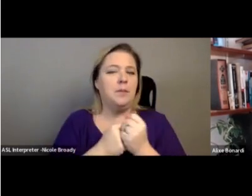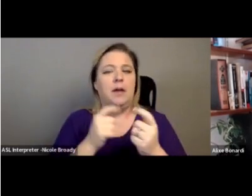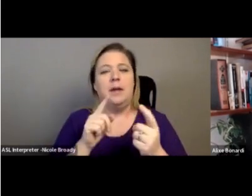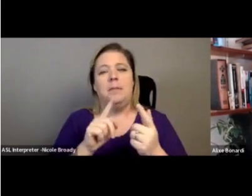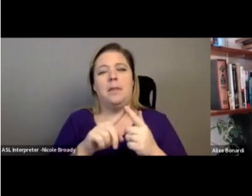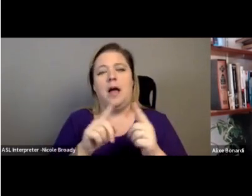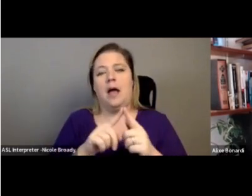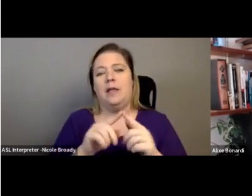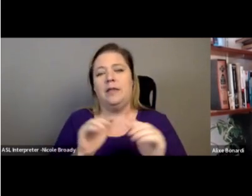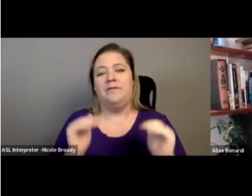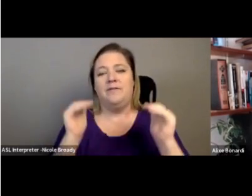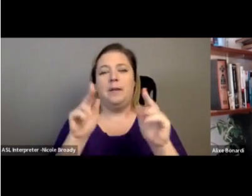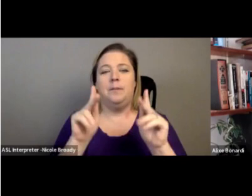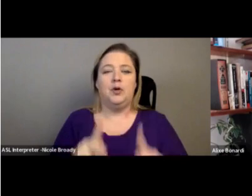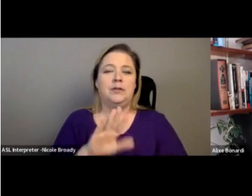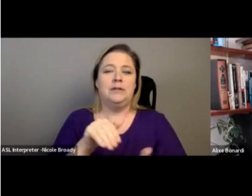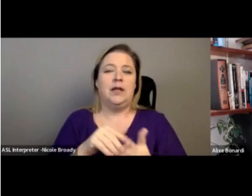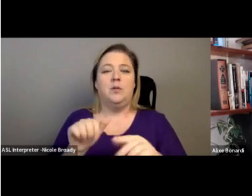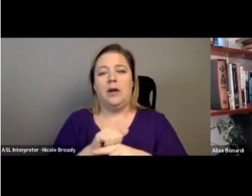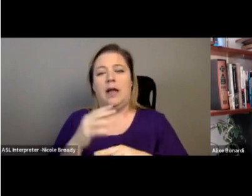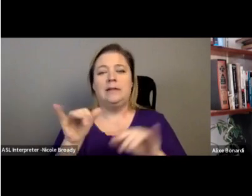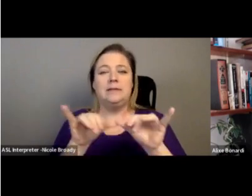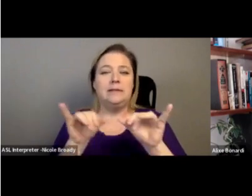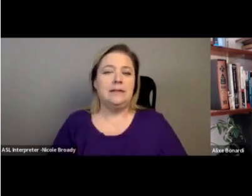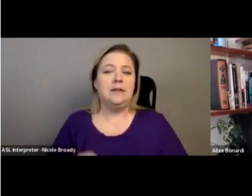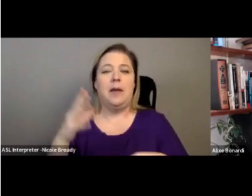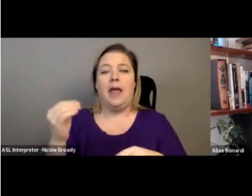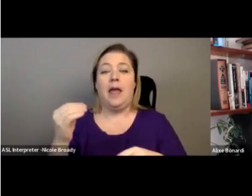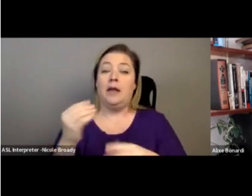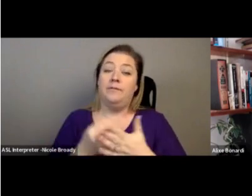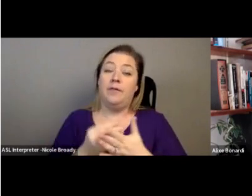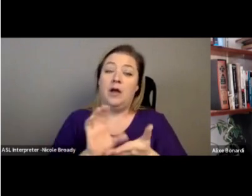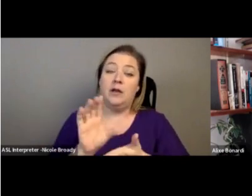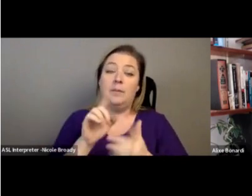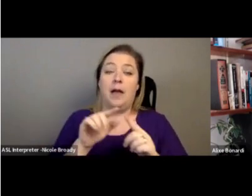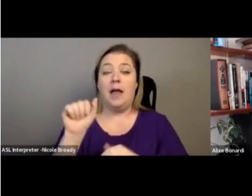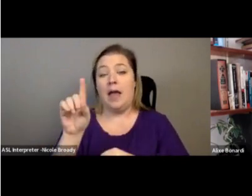systems and our centers funded by the administration for community living and the Centers